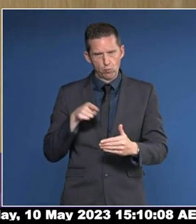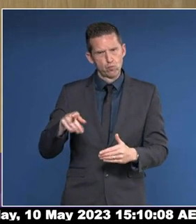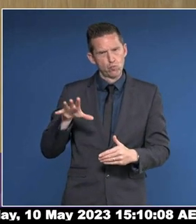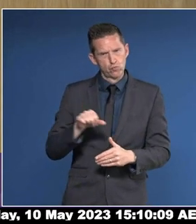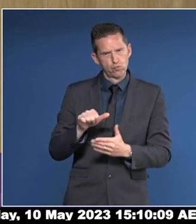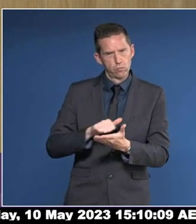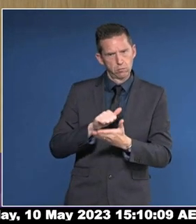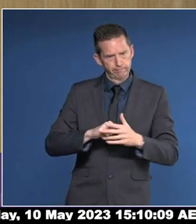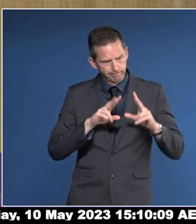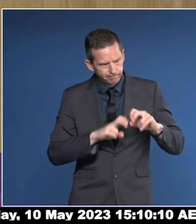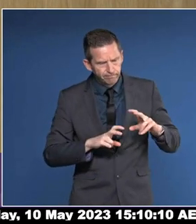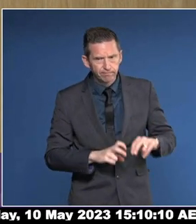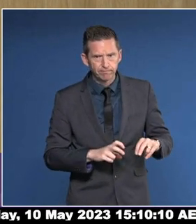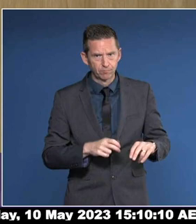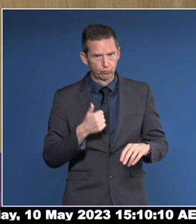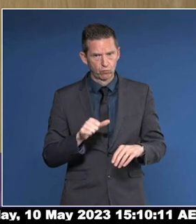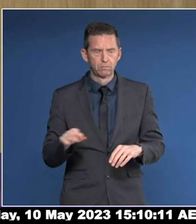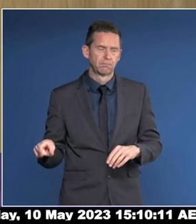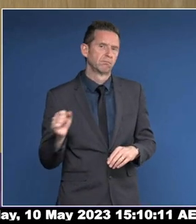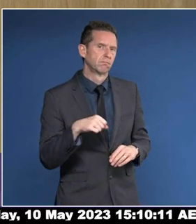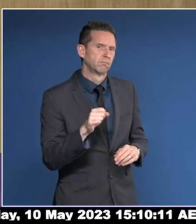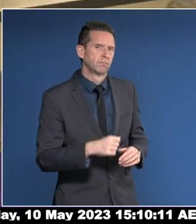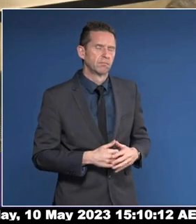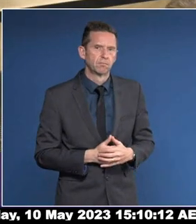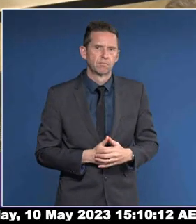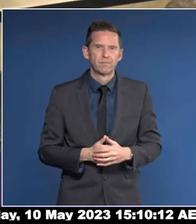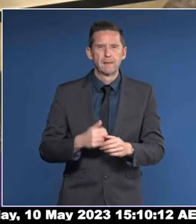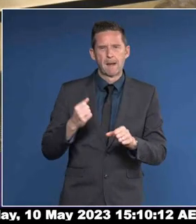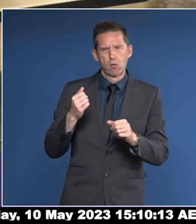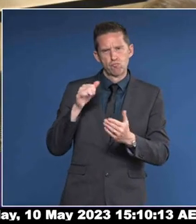Absolutely. MS MAHONY: Making appropriate diagnoses where available?